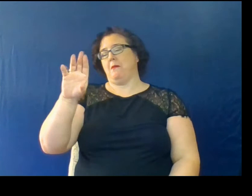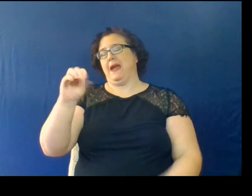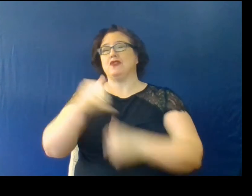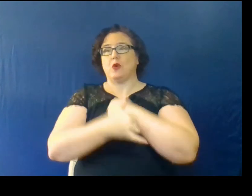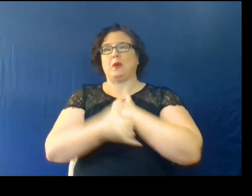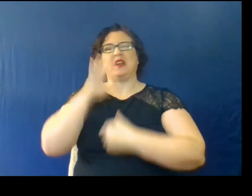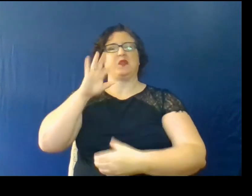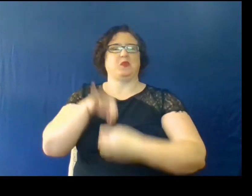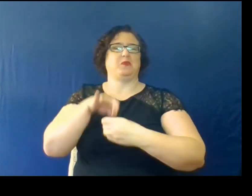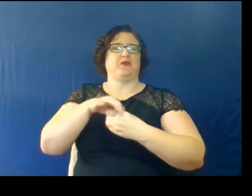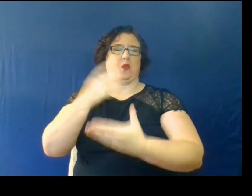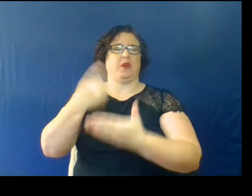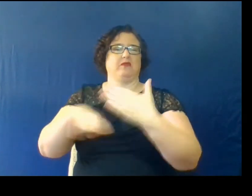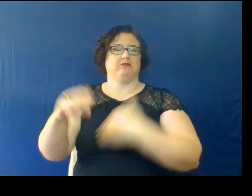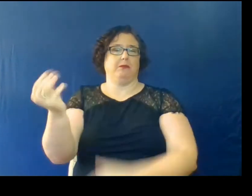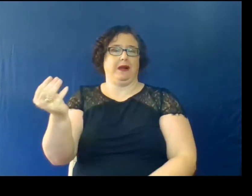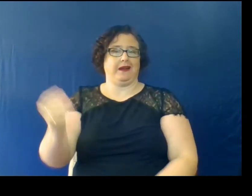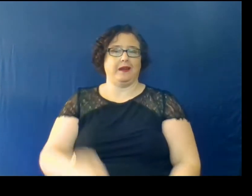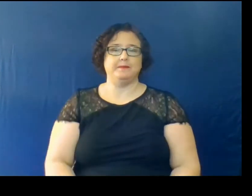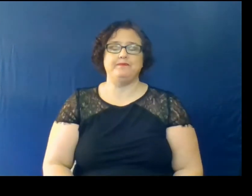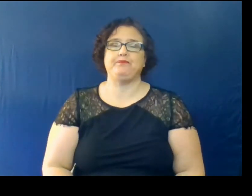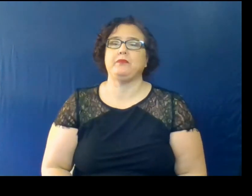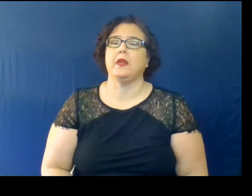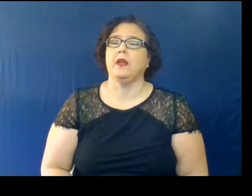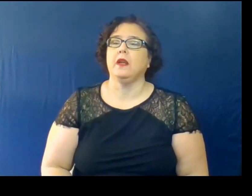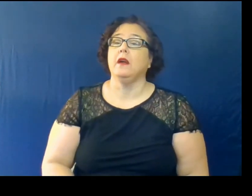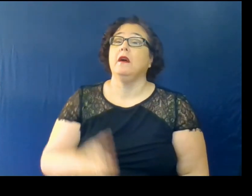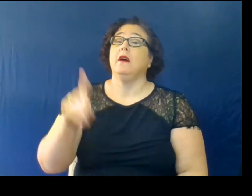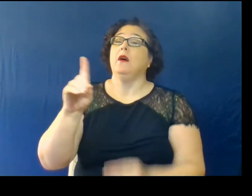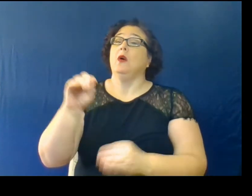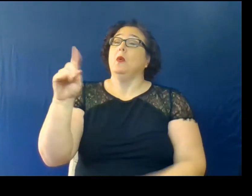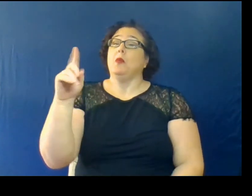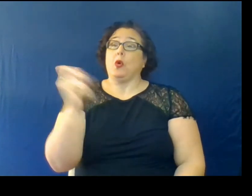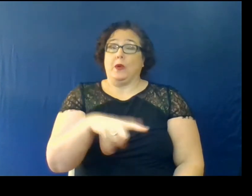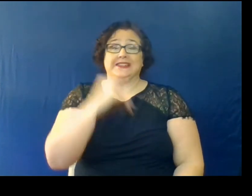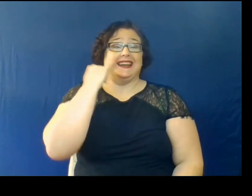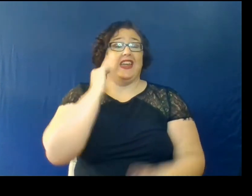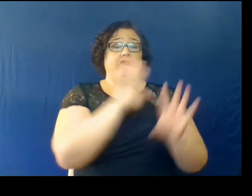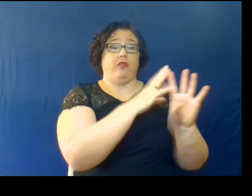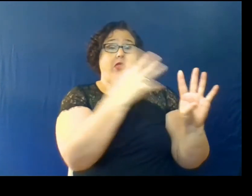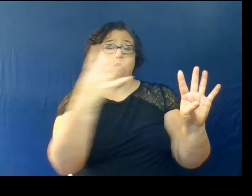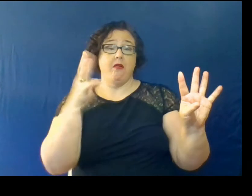And then one other question that came in. If somebody's in line and the poll during early